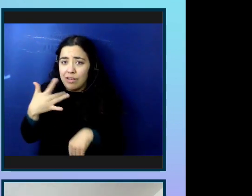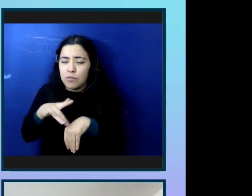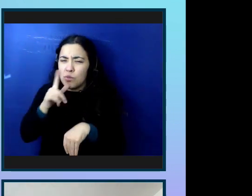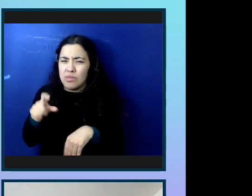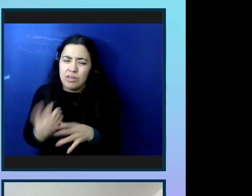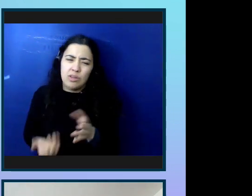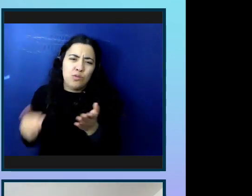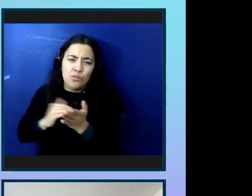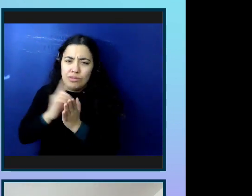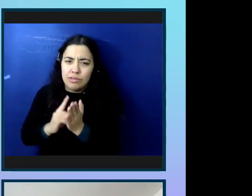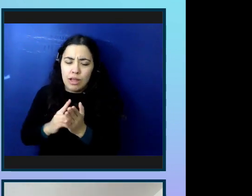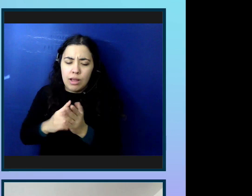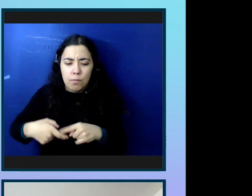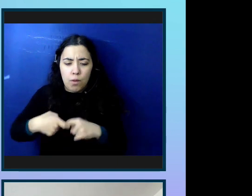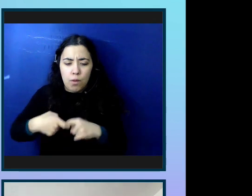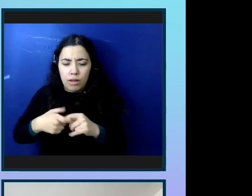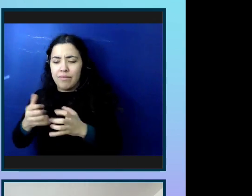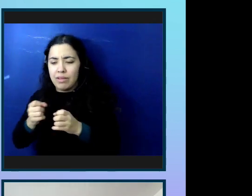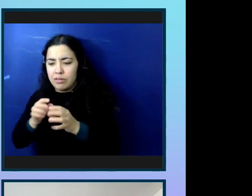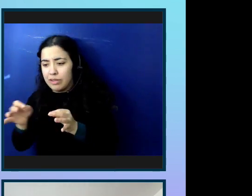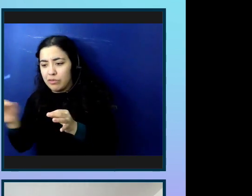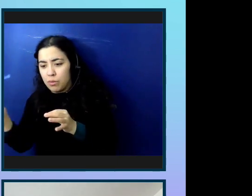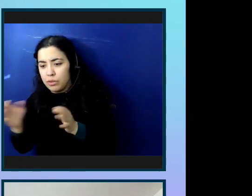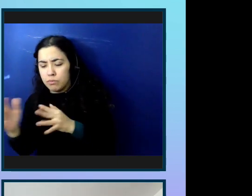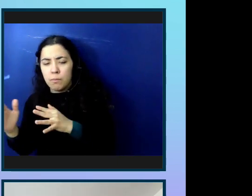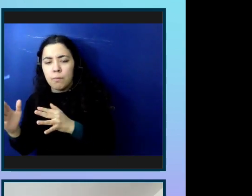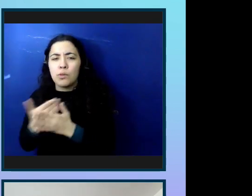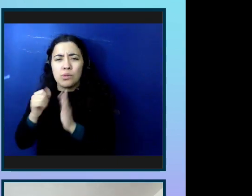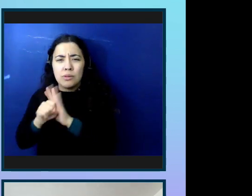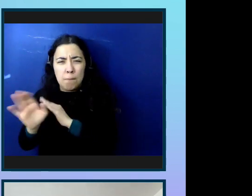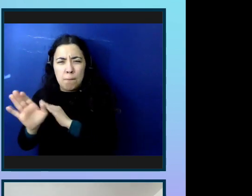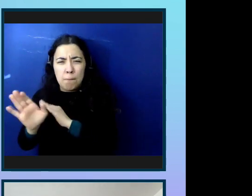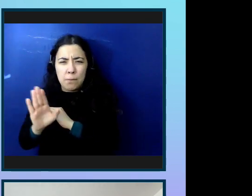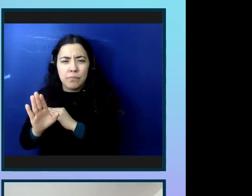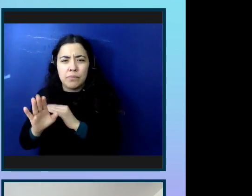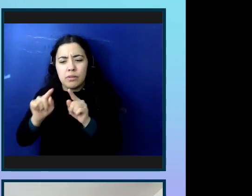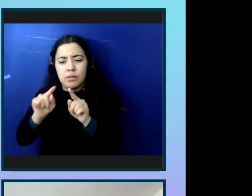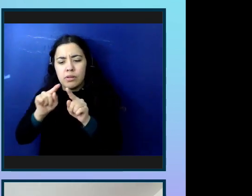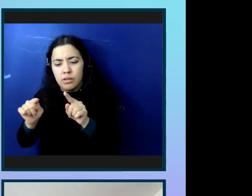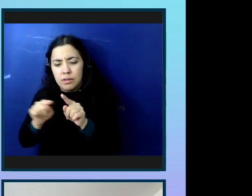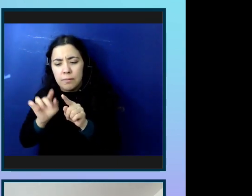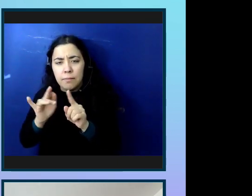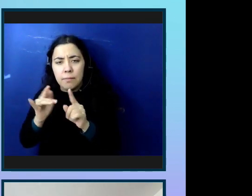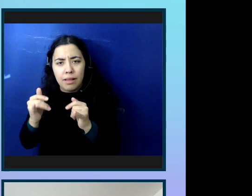play and fast forward methods and replace them with new symbols. You're adding cognitive load for people, and you're also making them memorize